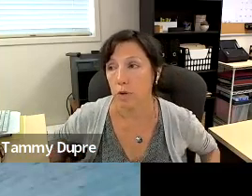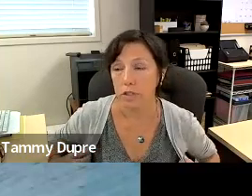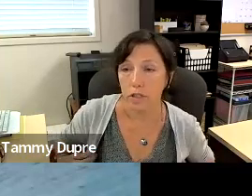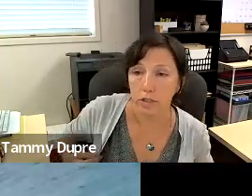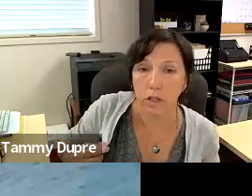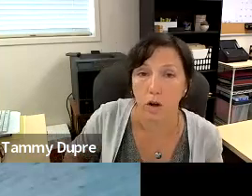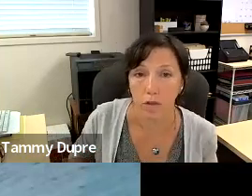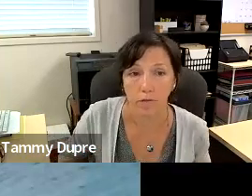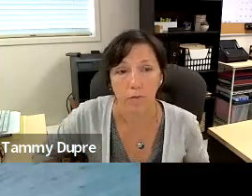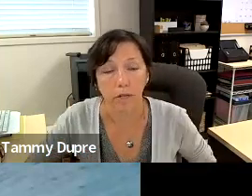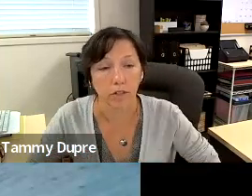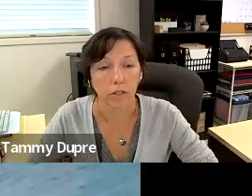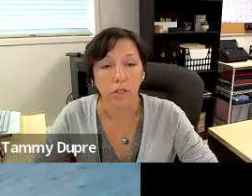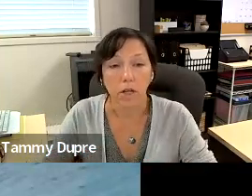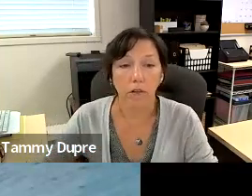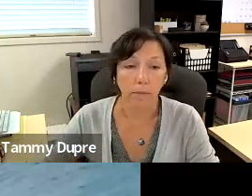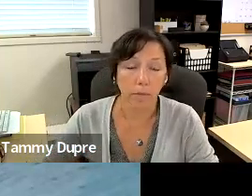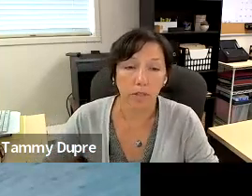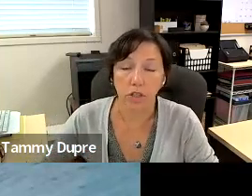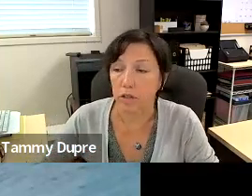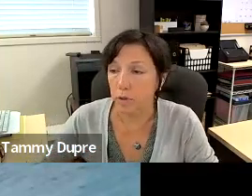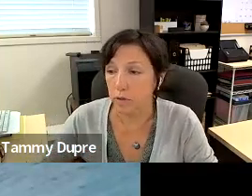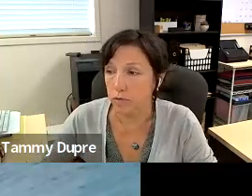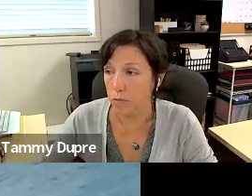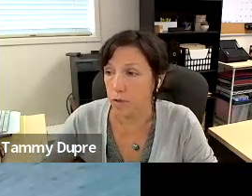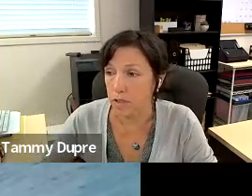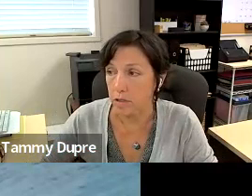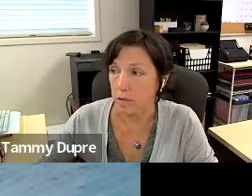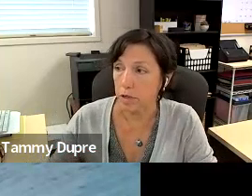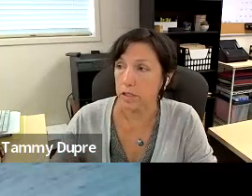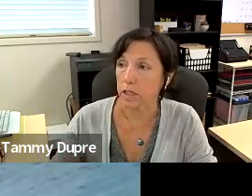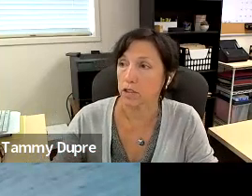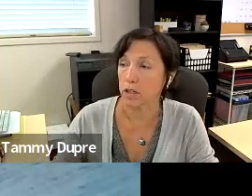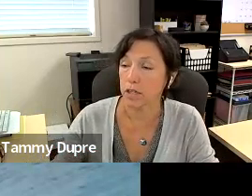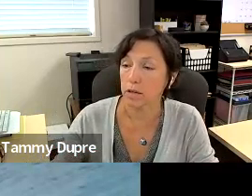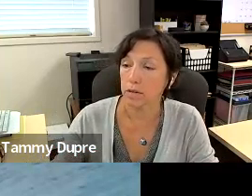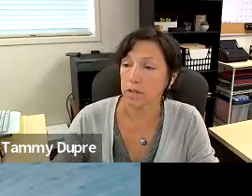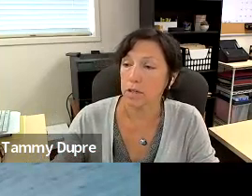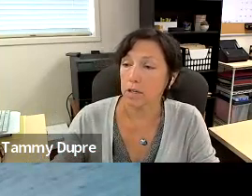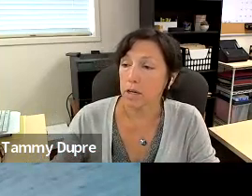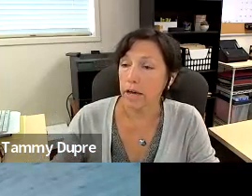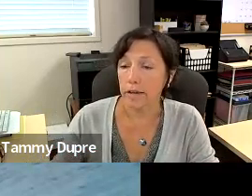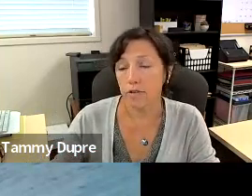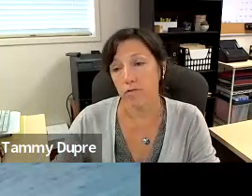You could also get the presentation and all the information that I'm gonna be sharing with you from this presentation link.